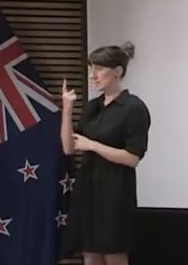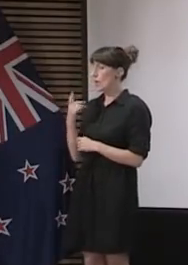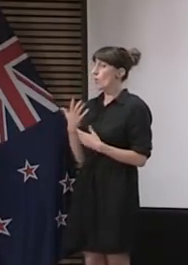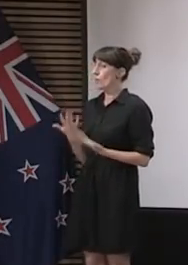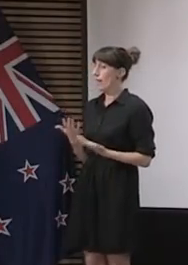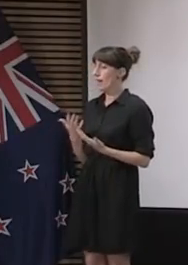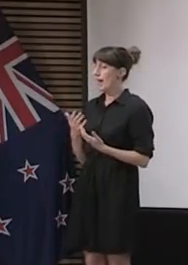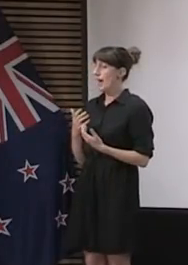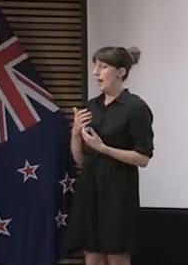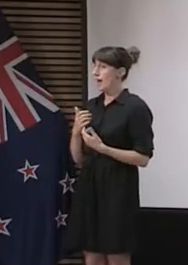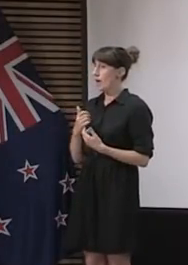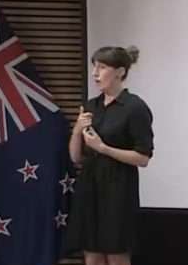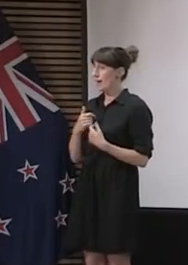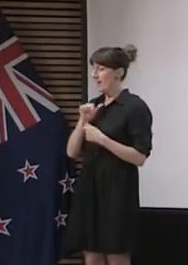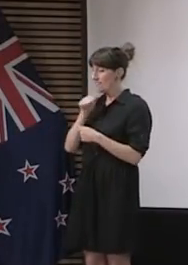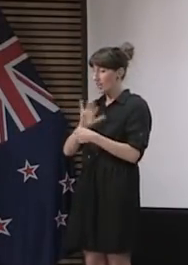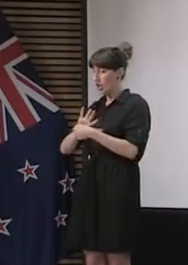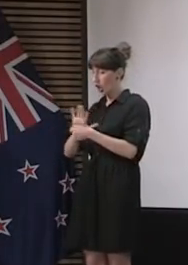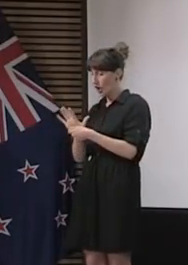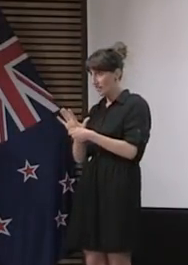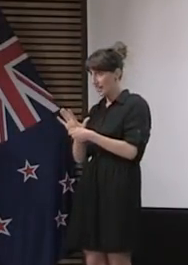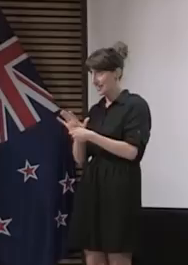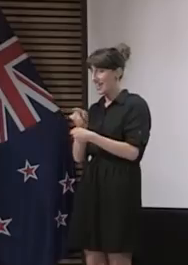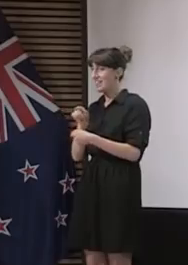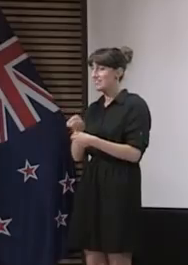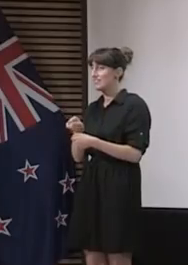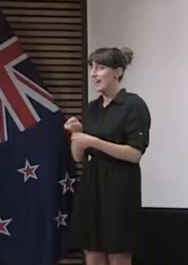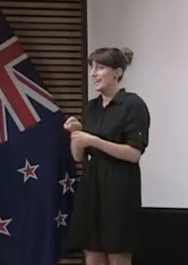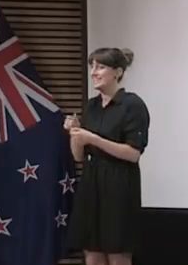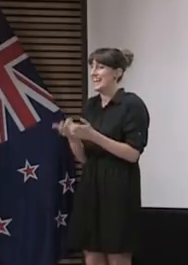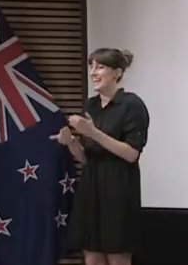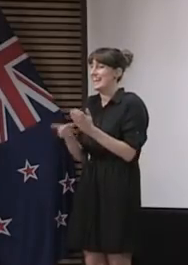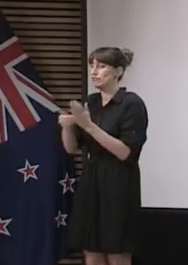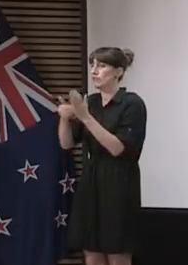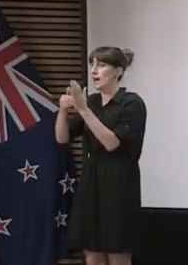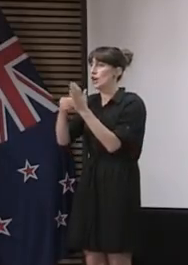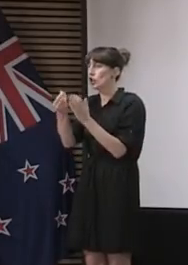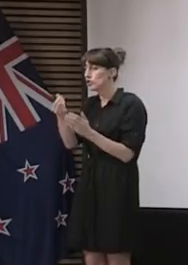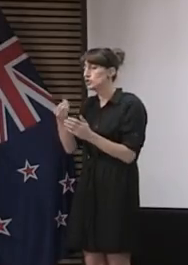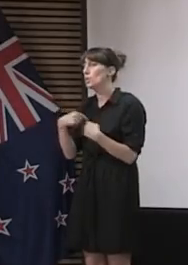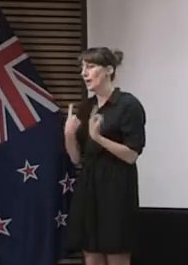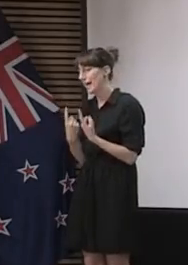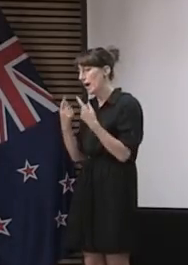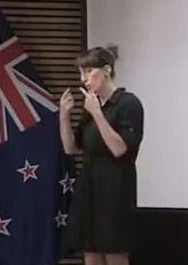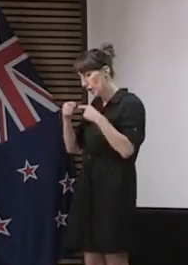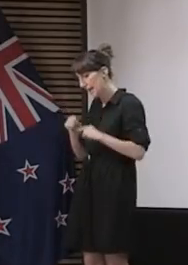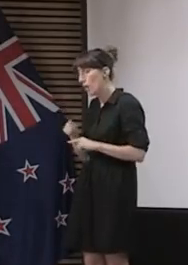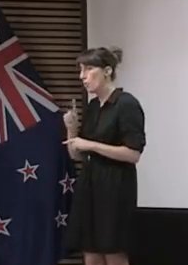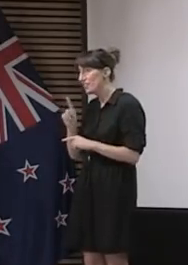we are meetingCOVID-related costs. Sosometimes that takes a littlebit to work through. I willleave that to our healthminister. Will there be extra moneythough?